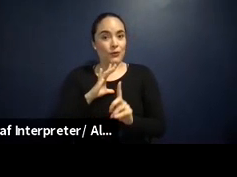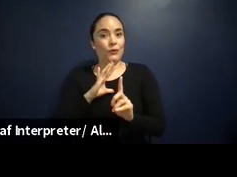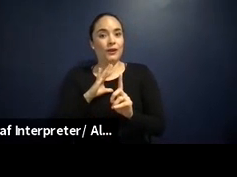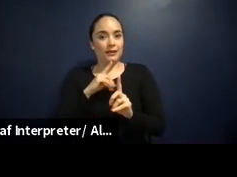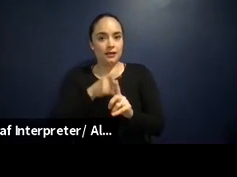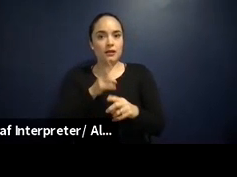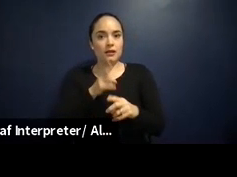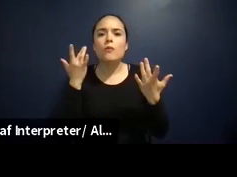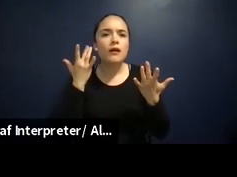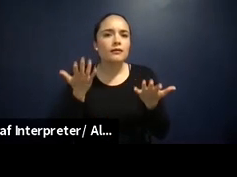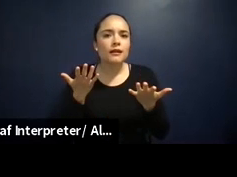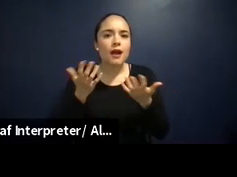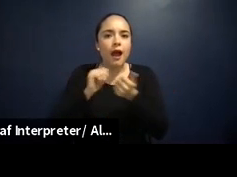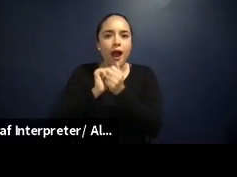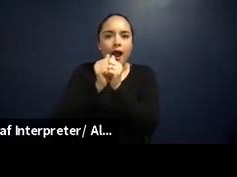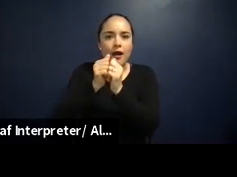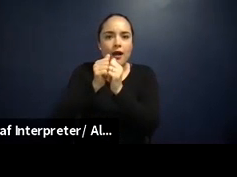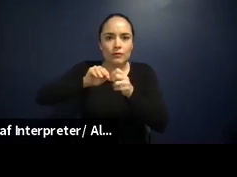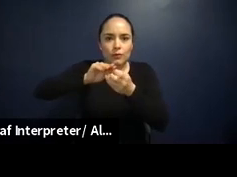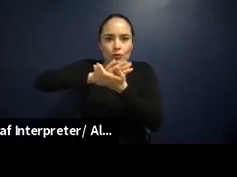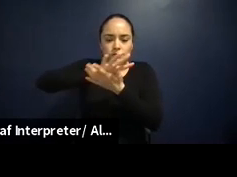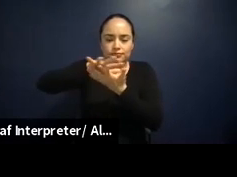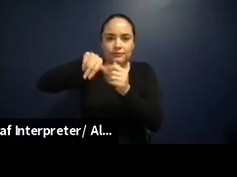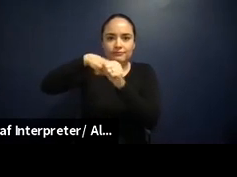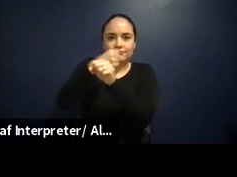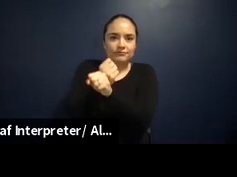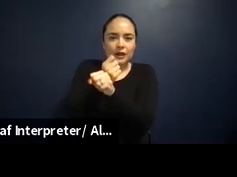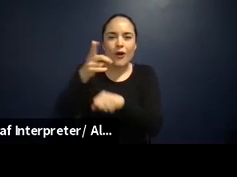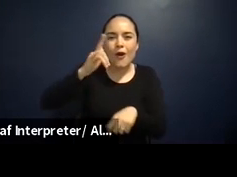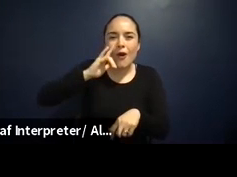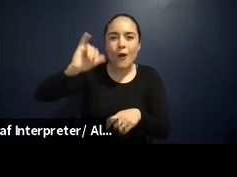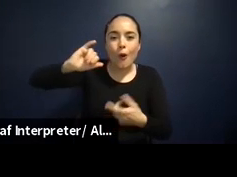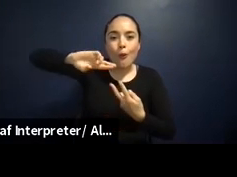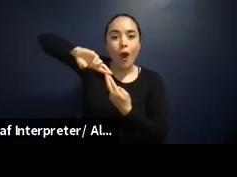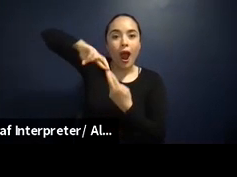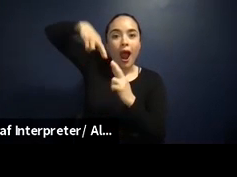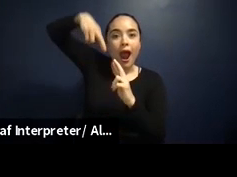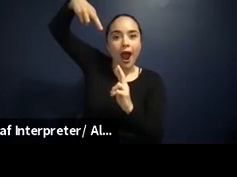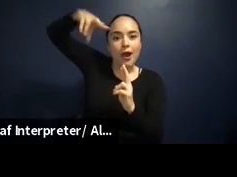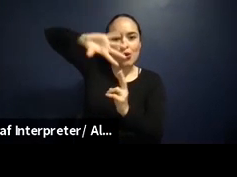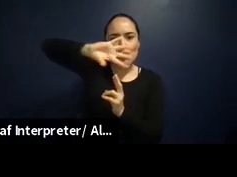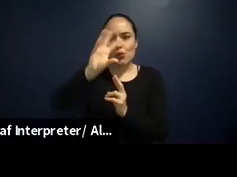ropey tubes, almost, you can see in the picture in the middle there, that the outer part has